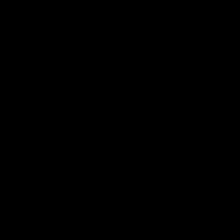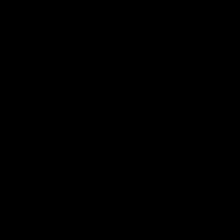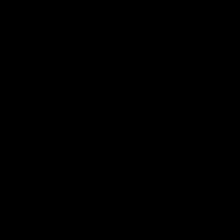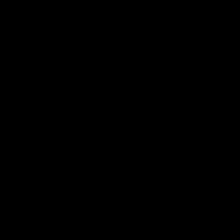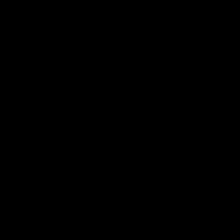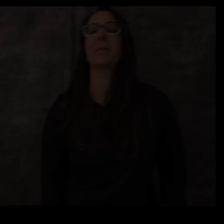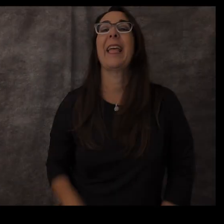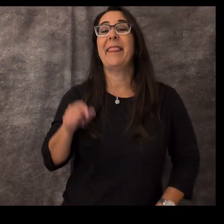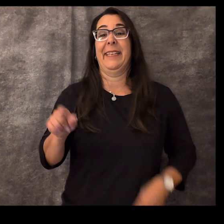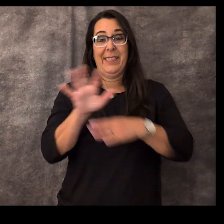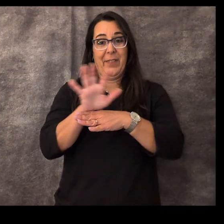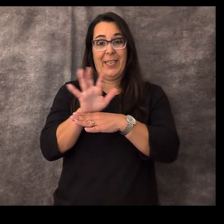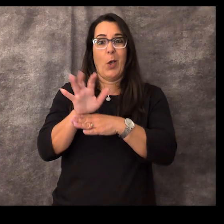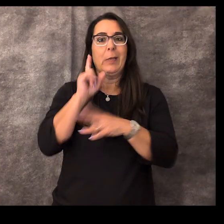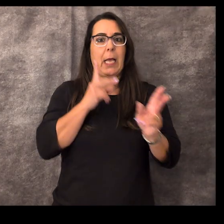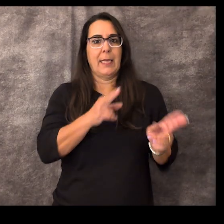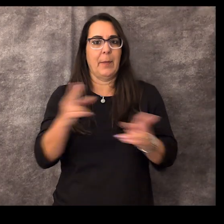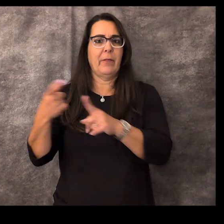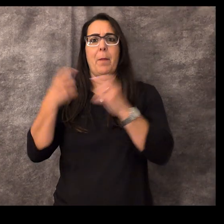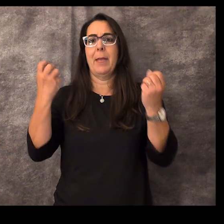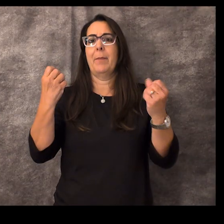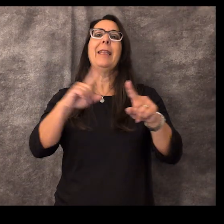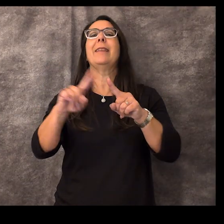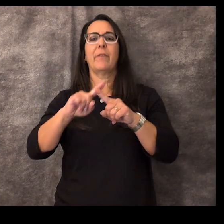(Eric Harris) So to get us started with kind of an opening tip, if you will. [Triumphant song fades in]